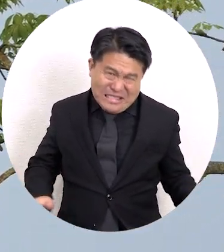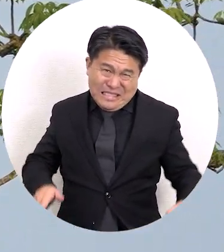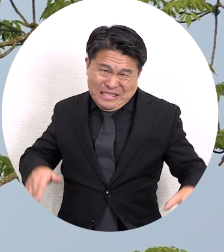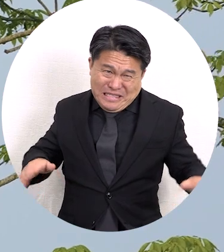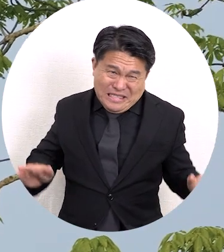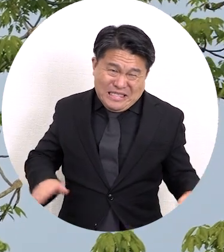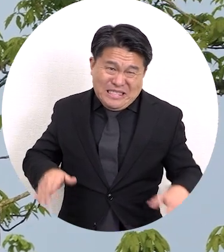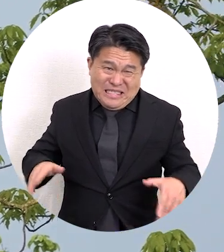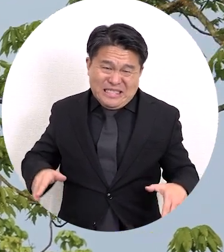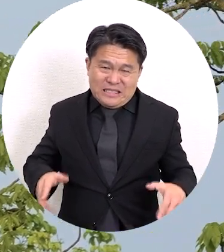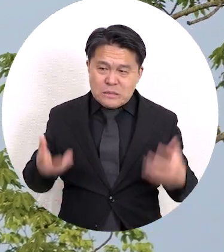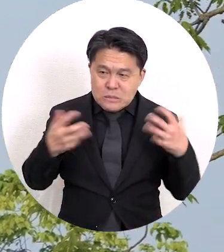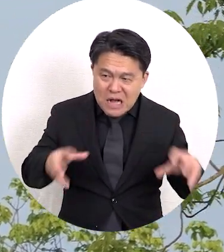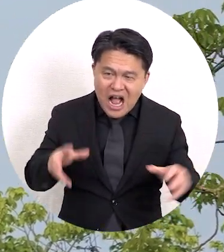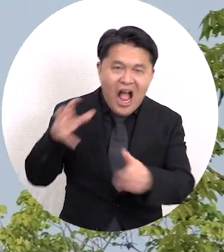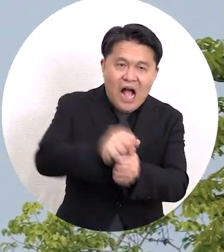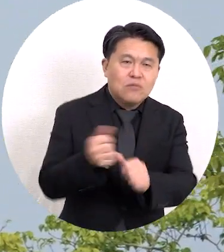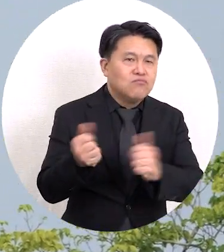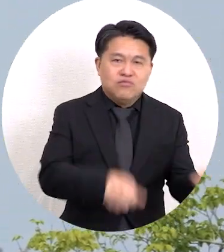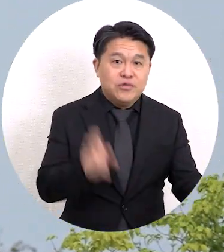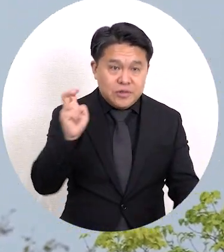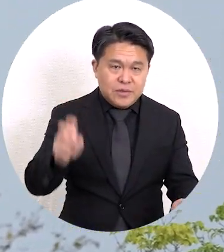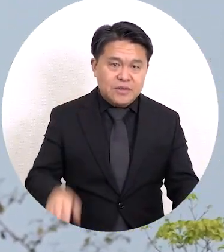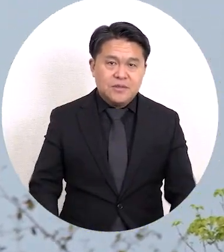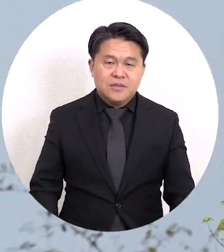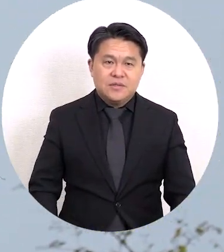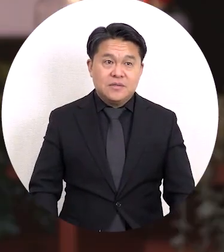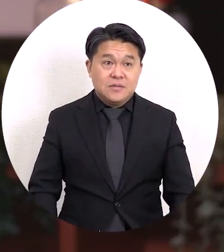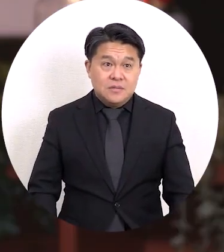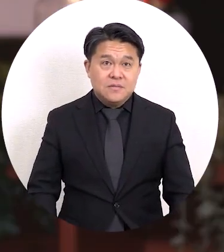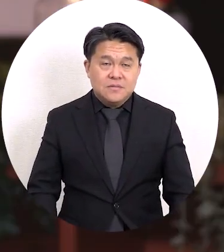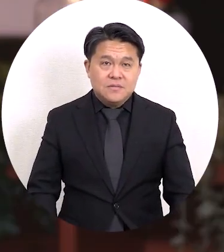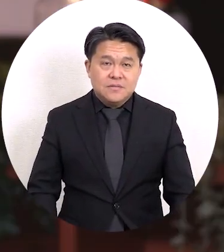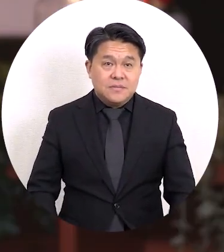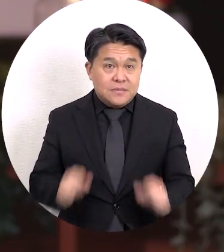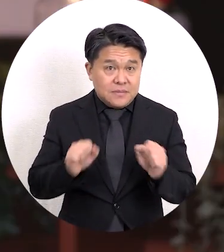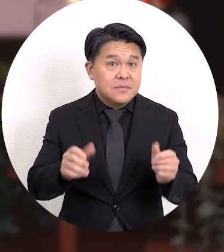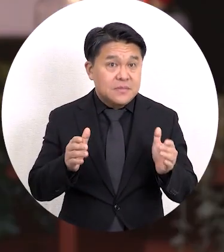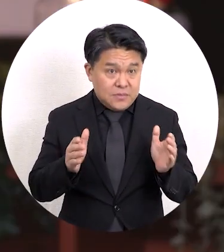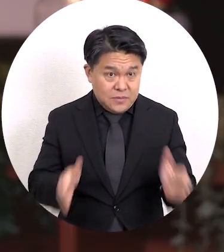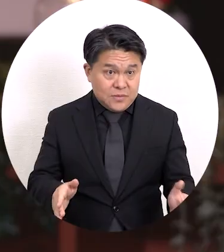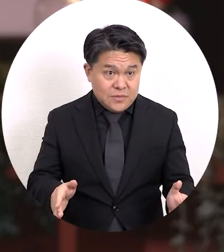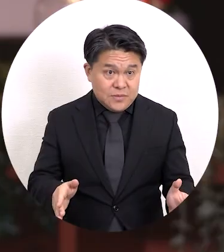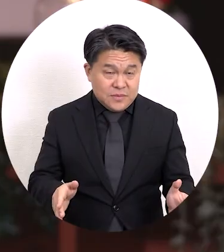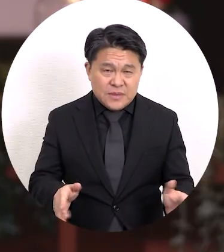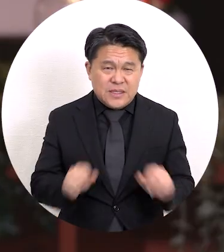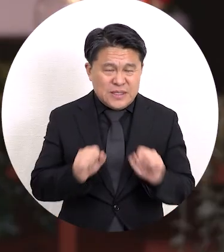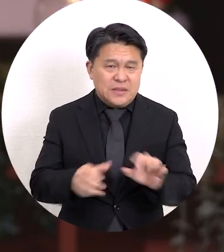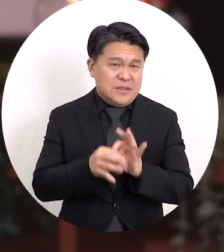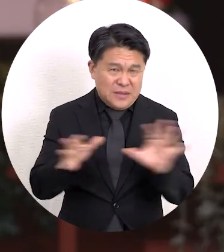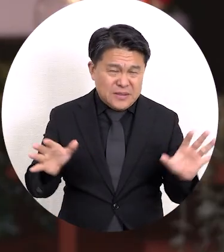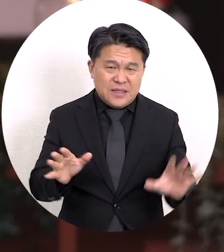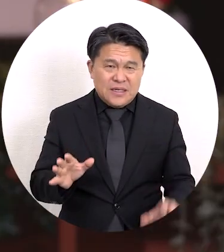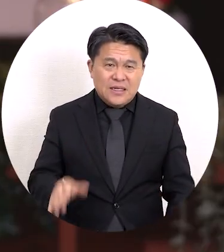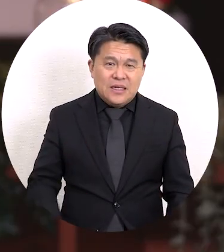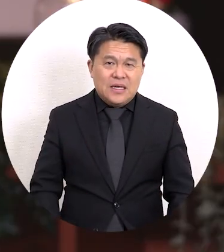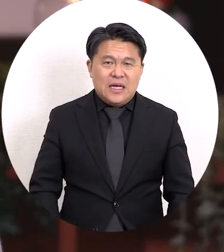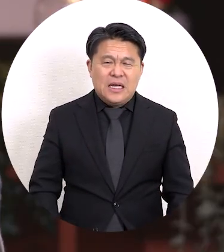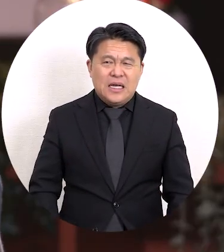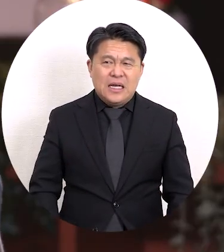and if there’s a predator, it would likely get eaten. So, it’s not just irrelevant to survival but actually a trait that is